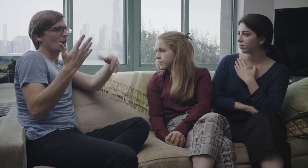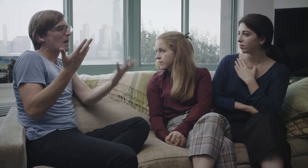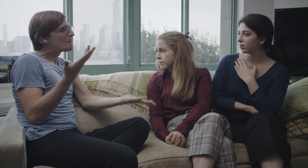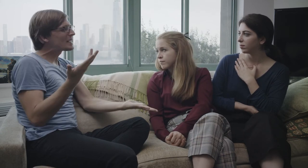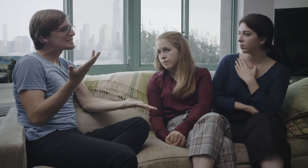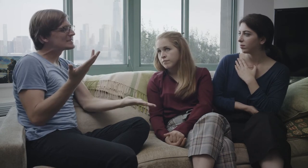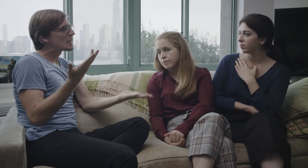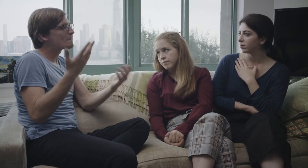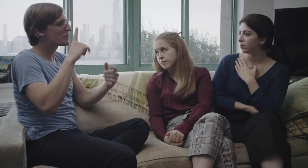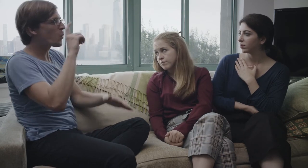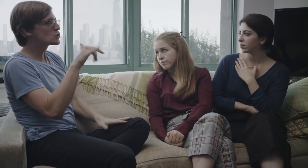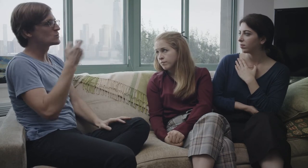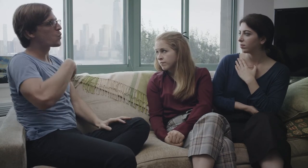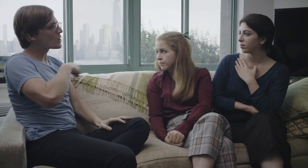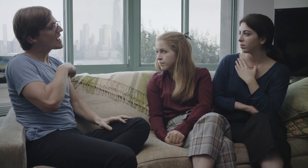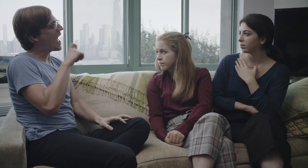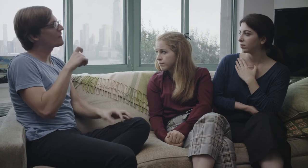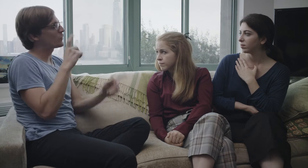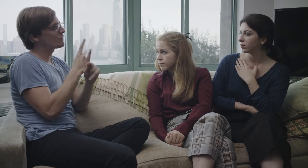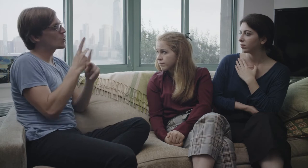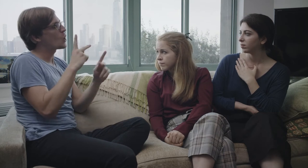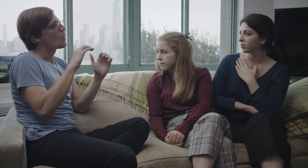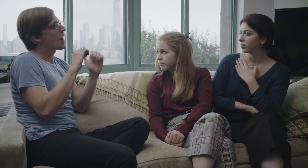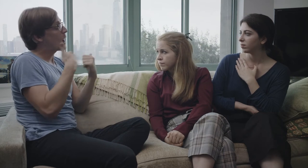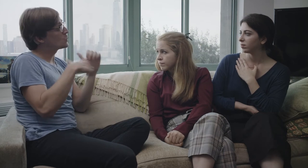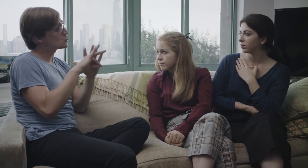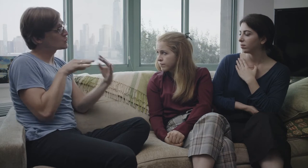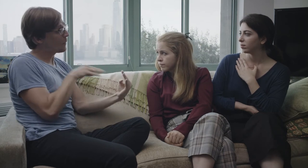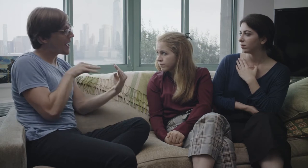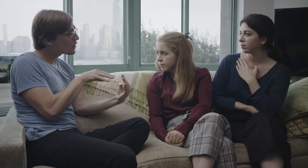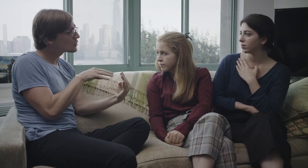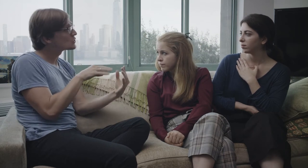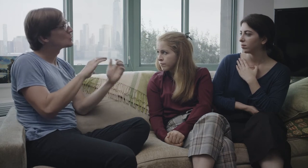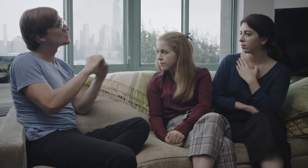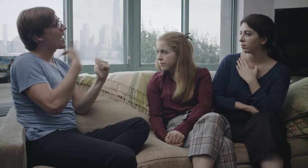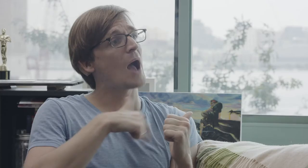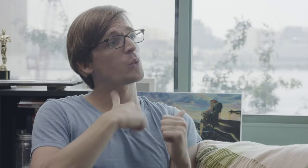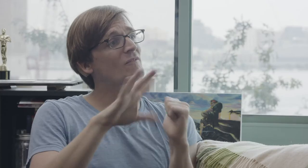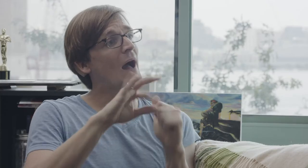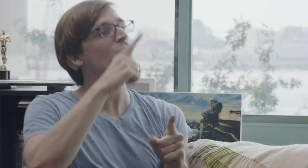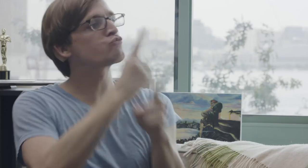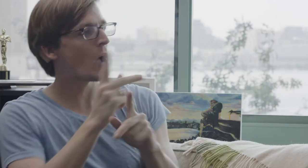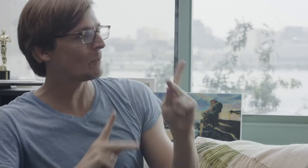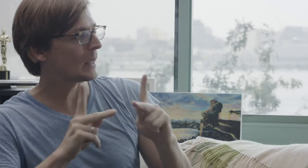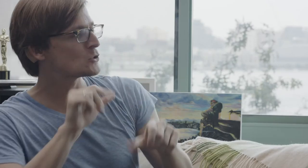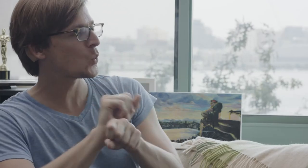And the question we need to find an answer to is, which battles are worth fighting?